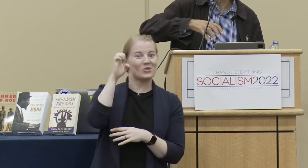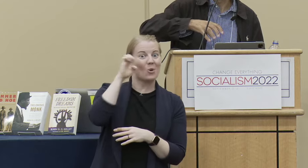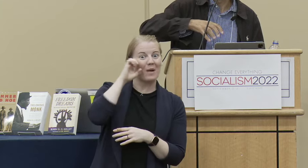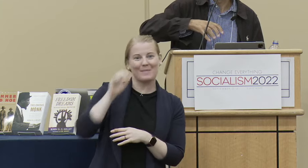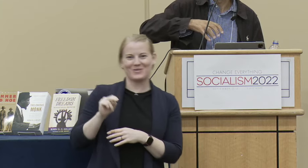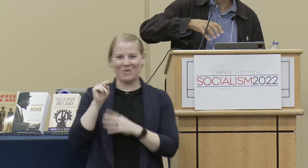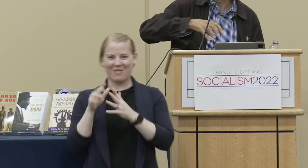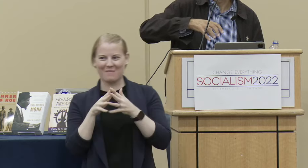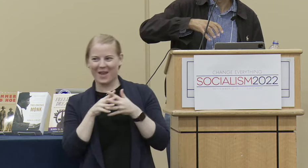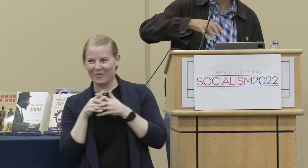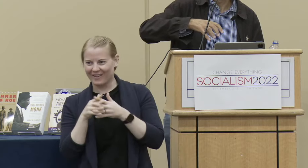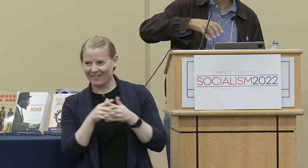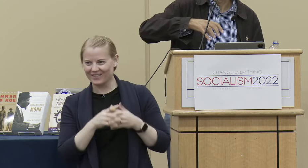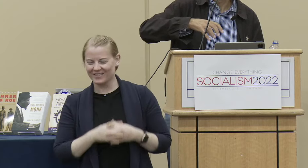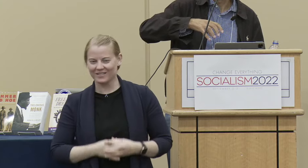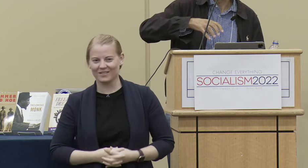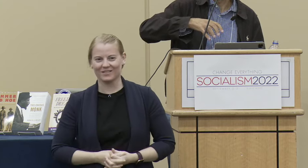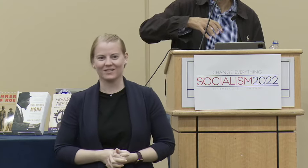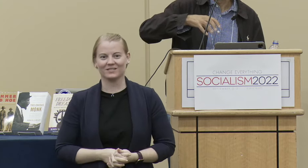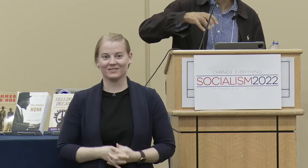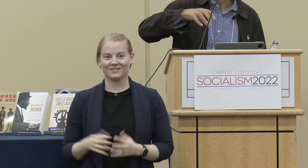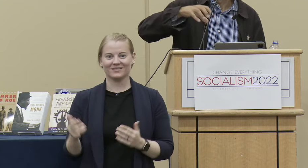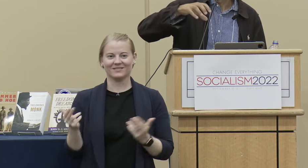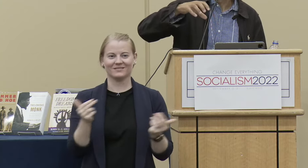internationalist, internationalism isn't Europe